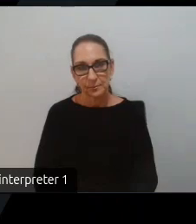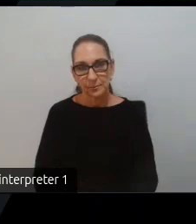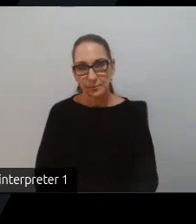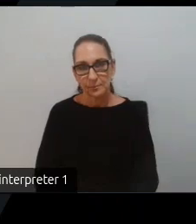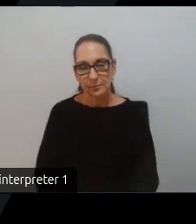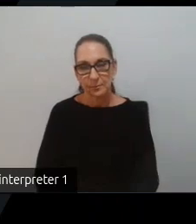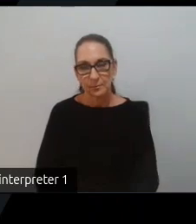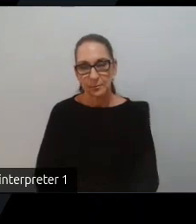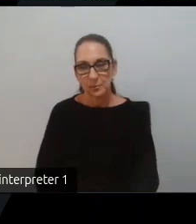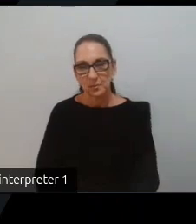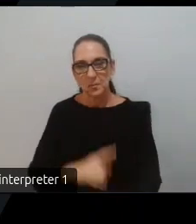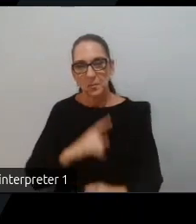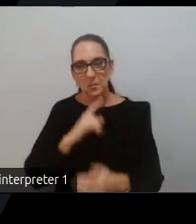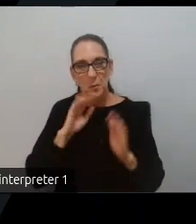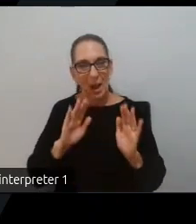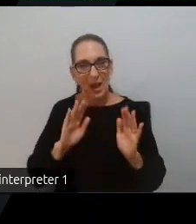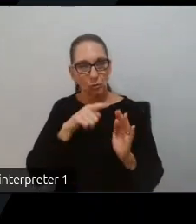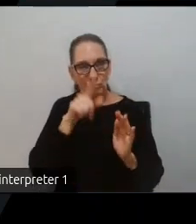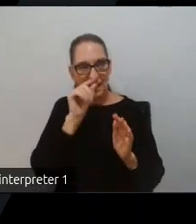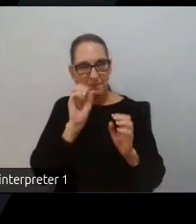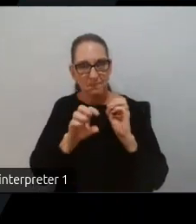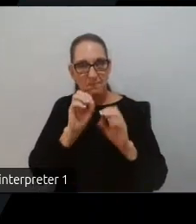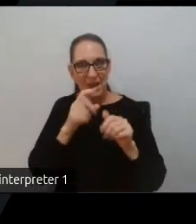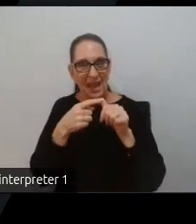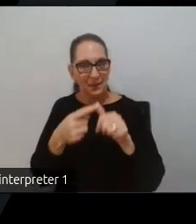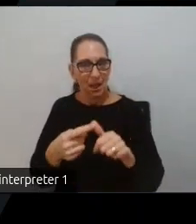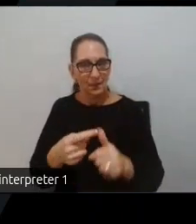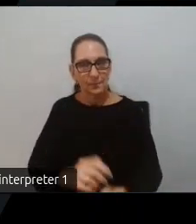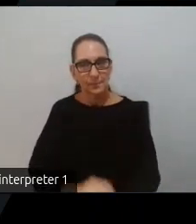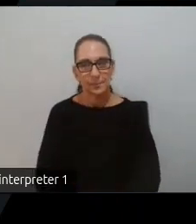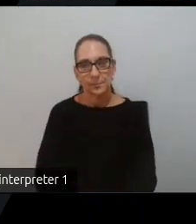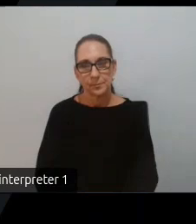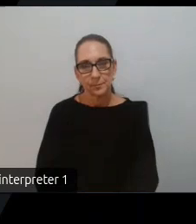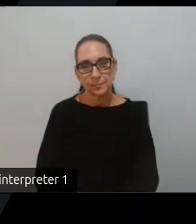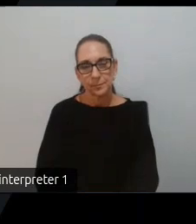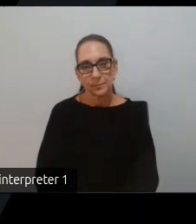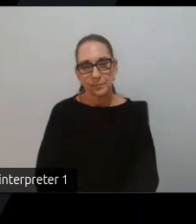Give you a couple more seconds to respond.